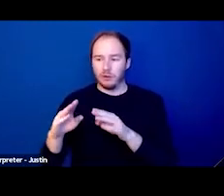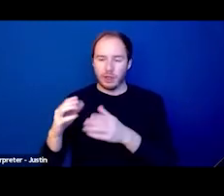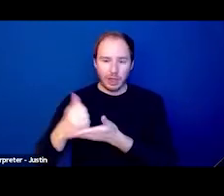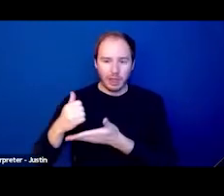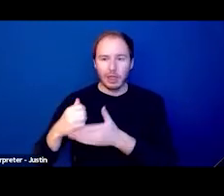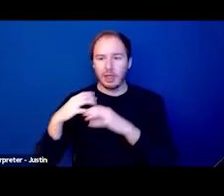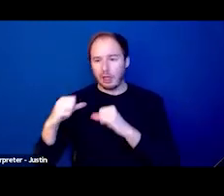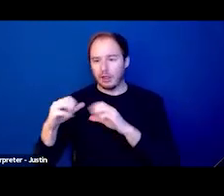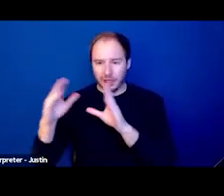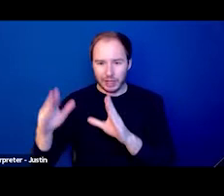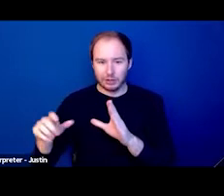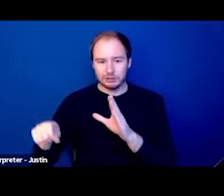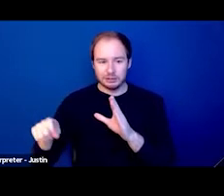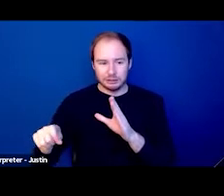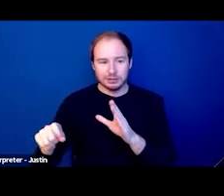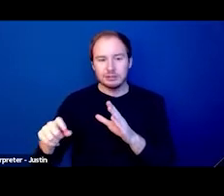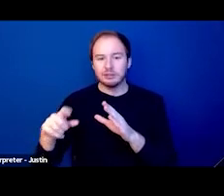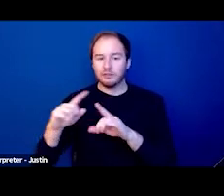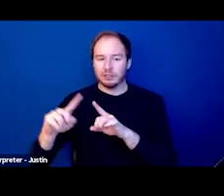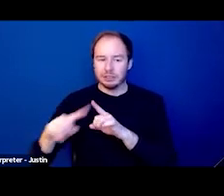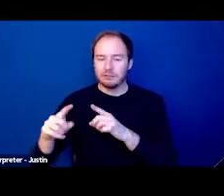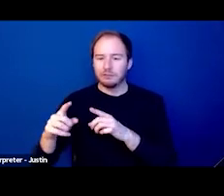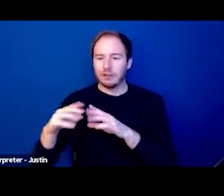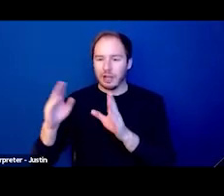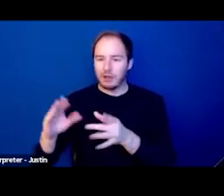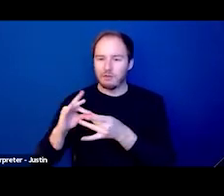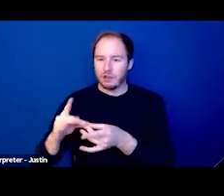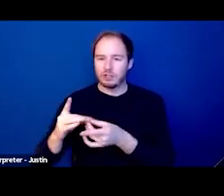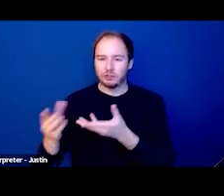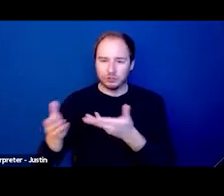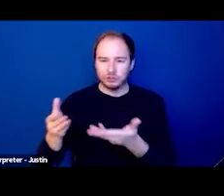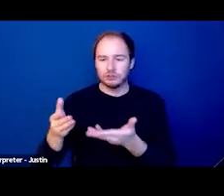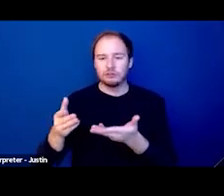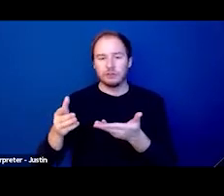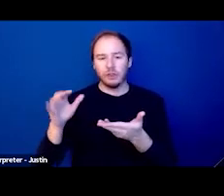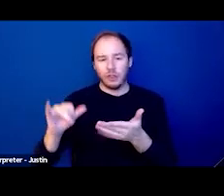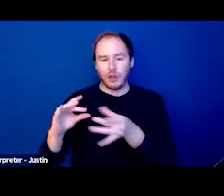to housing and housing related services and other resources through Coordinated Entry systems.